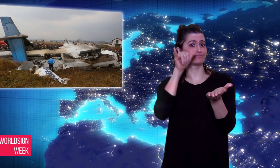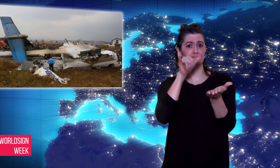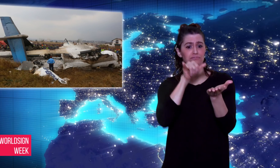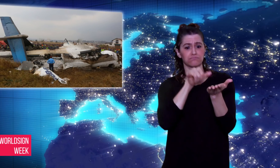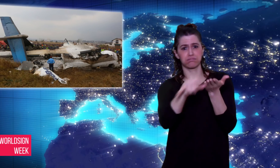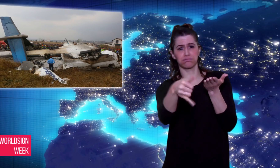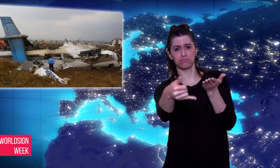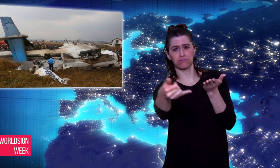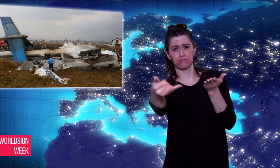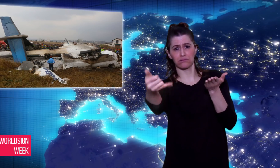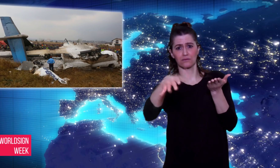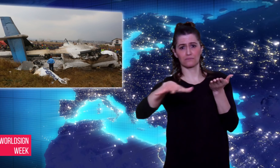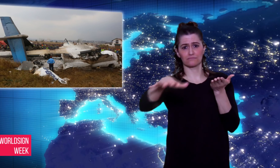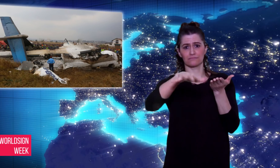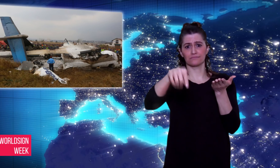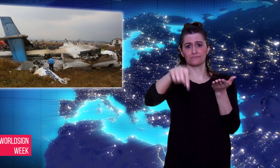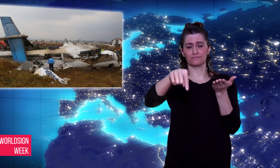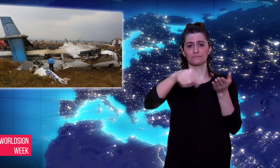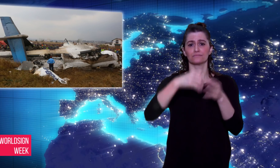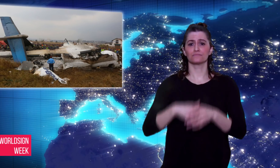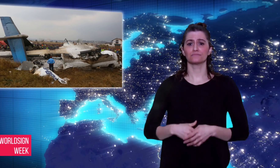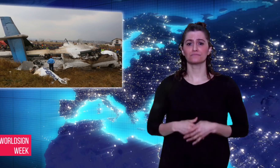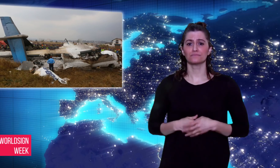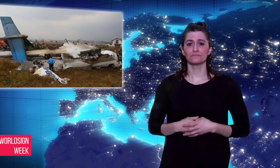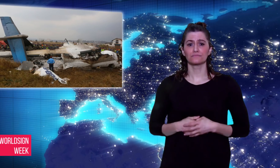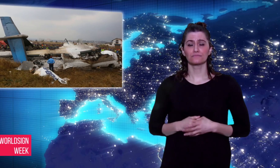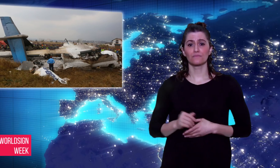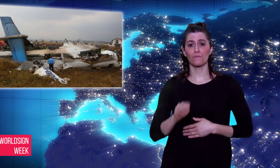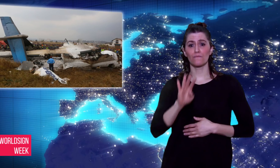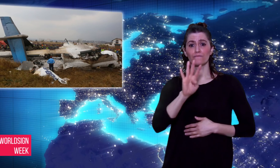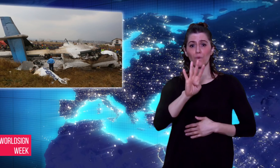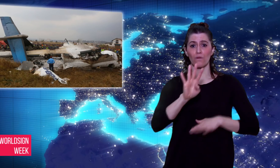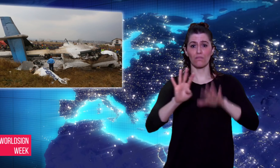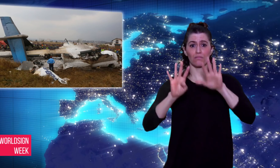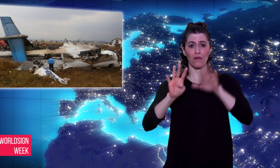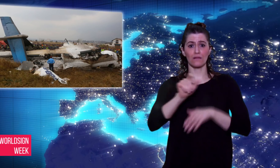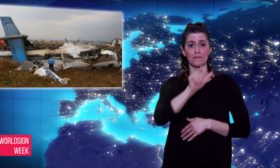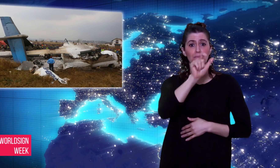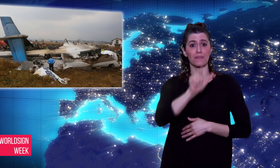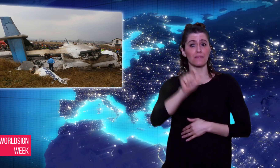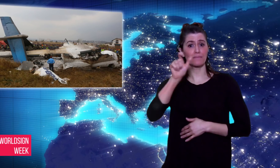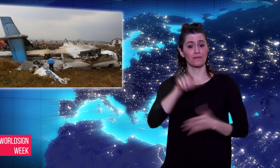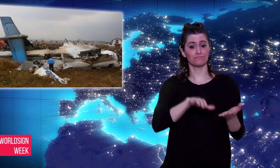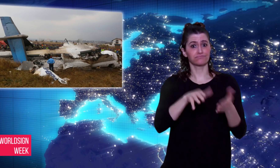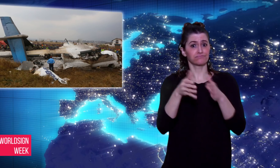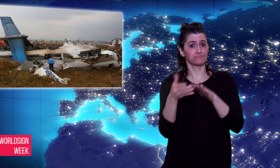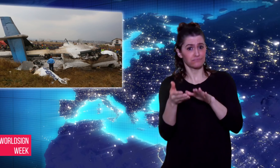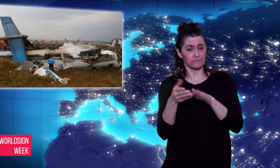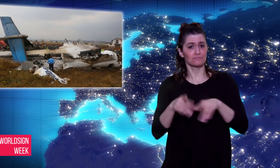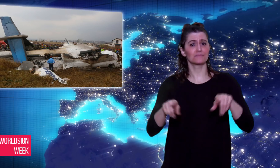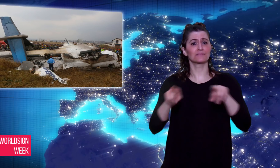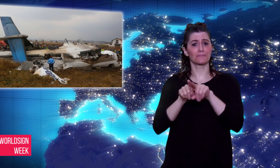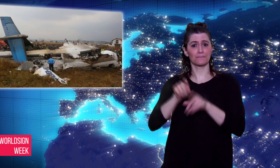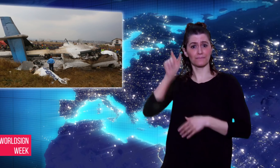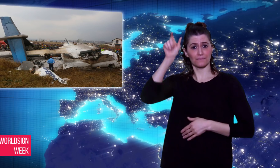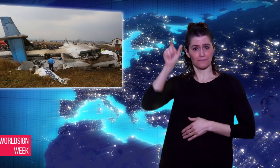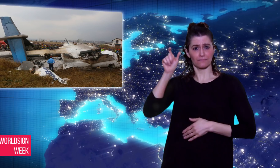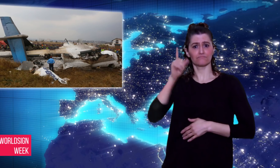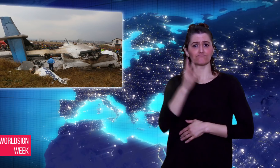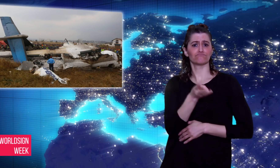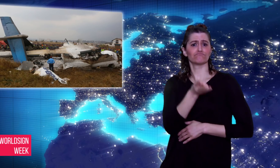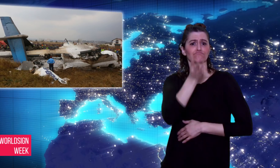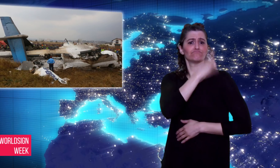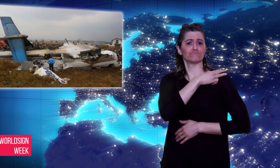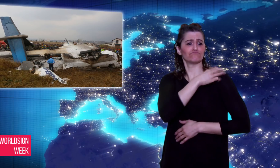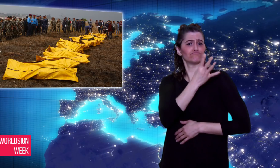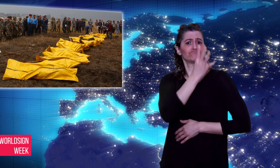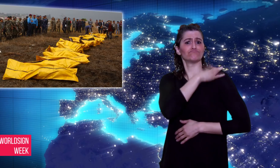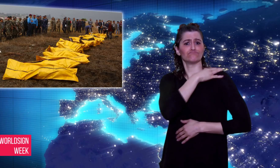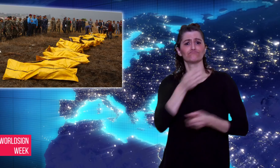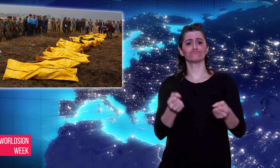airport. Forty-nine people, including the